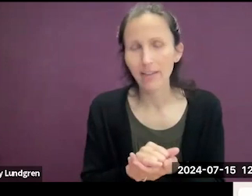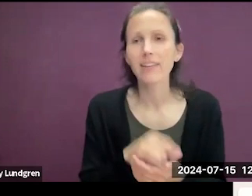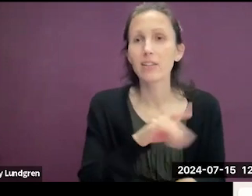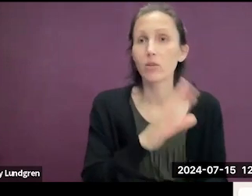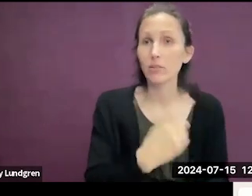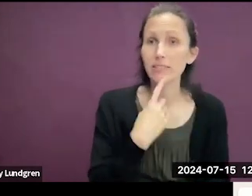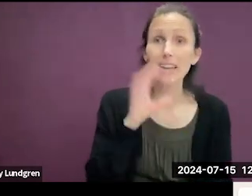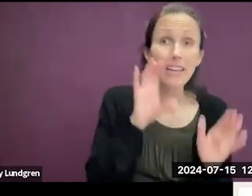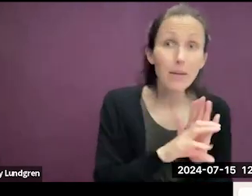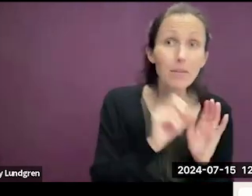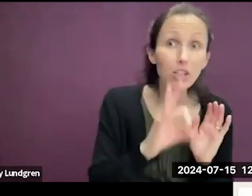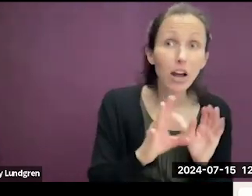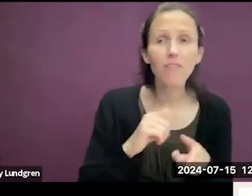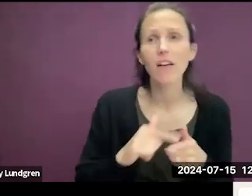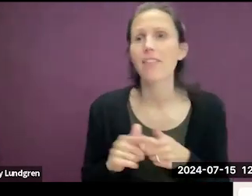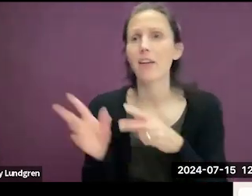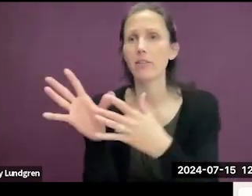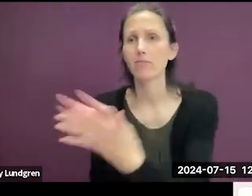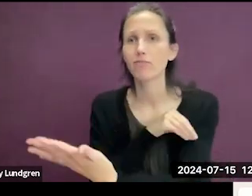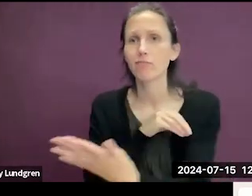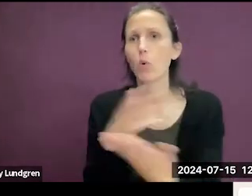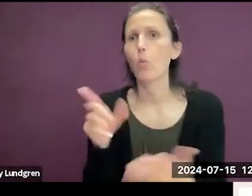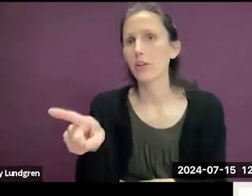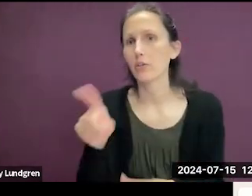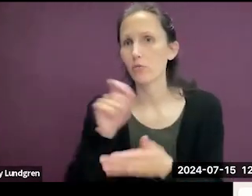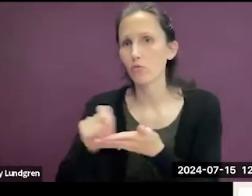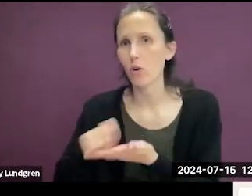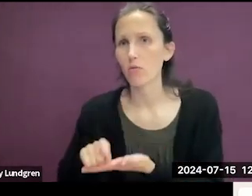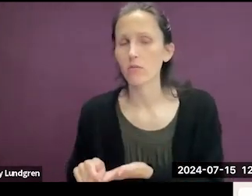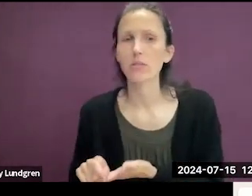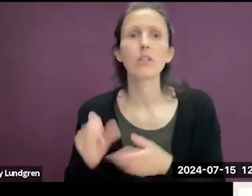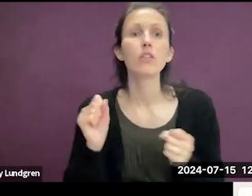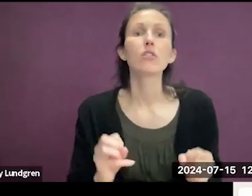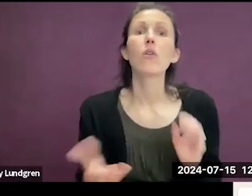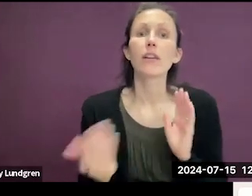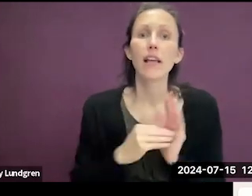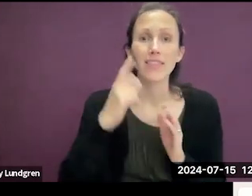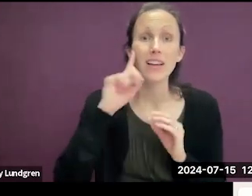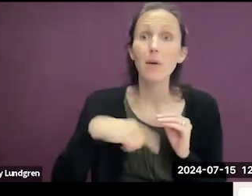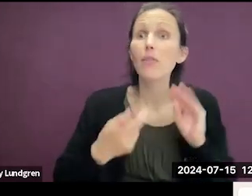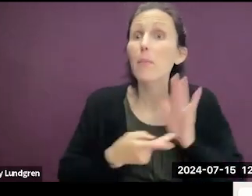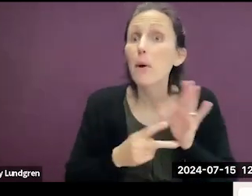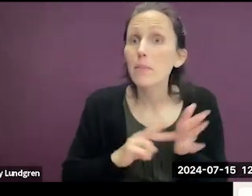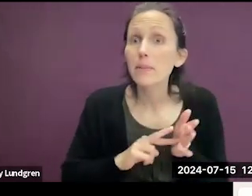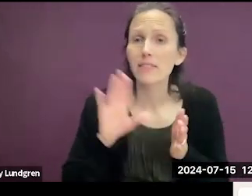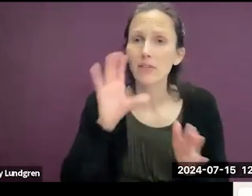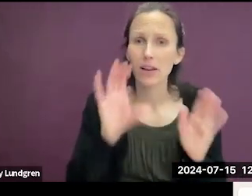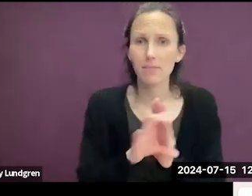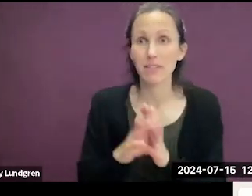So let's talk about when to use it. So think about the purpose of including your image. So here I have a picture of a miniature horse.